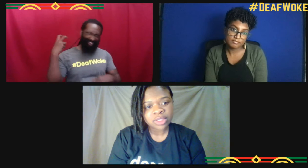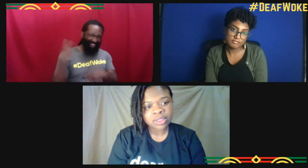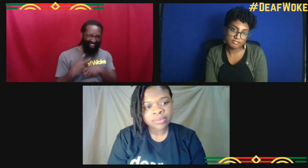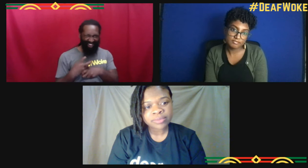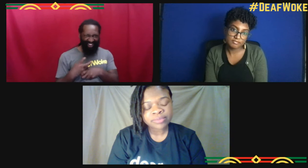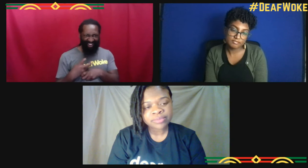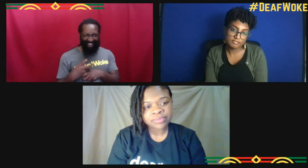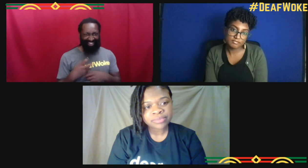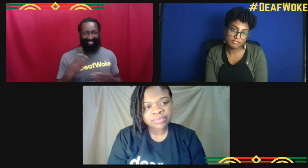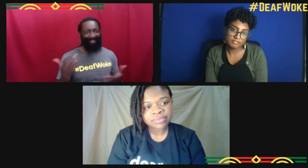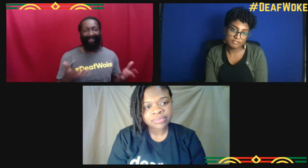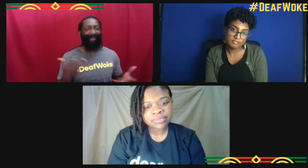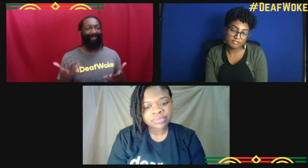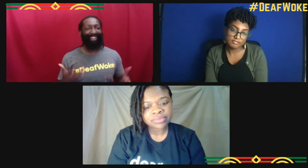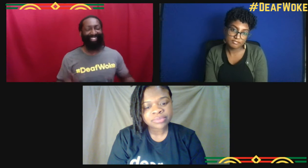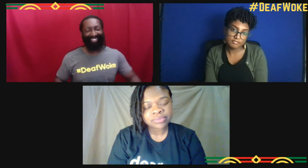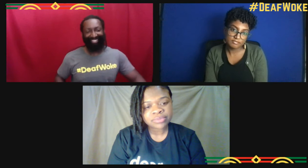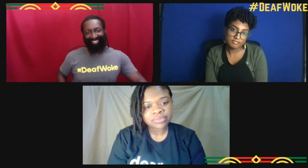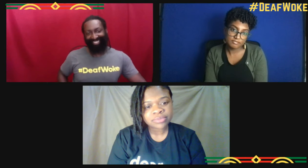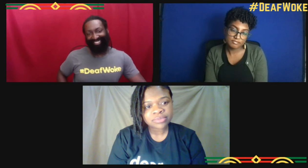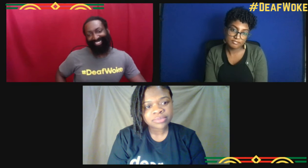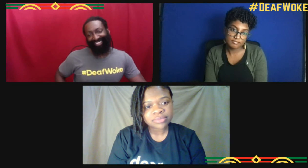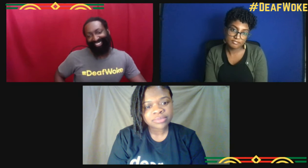Is this something that you're picking up or do you feel like it's tough?